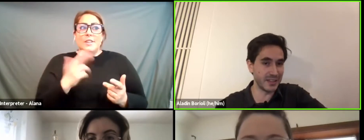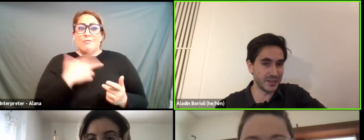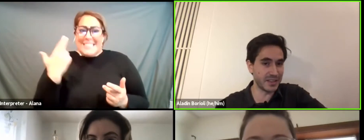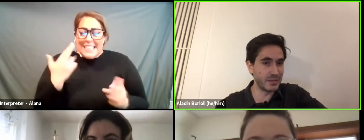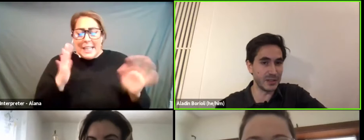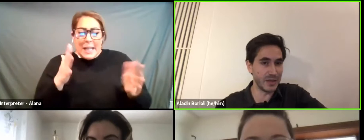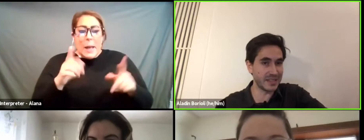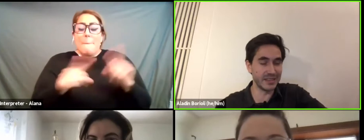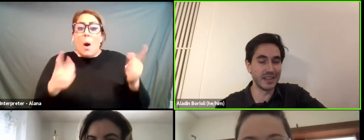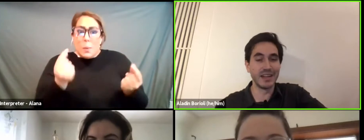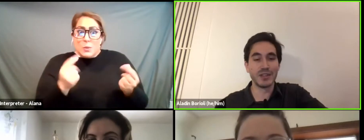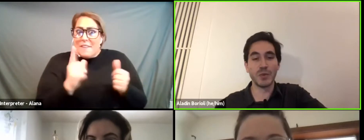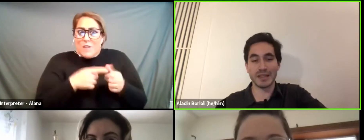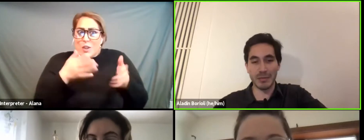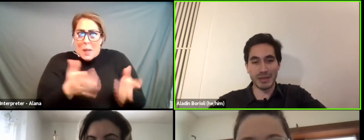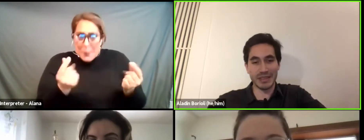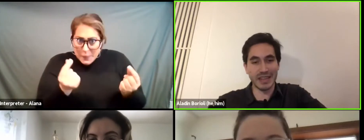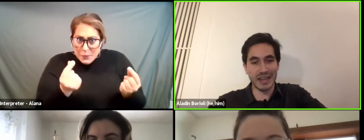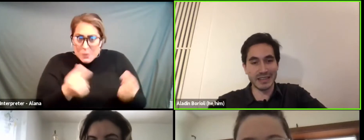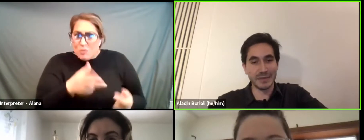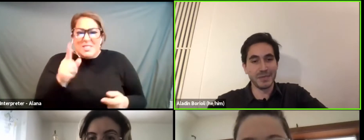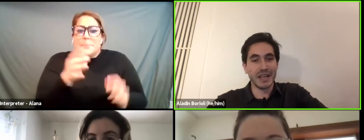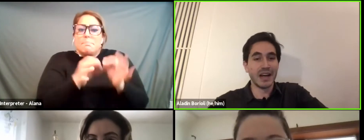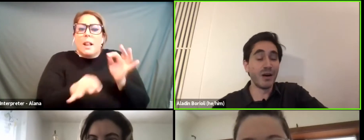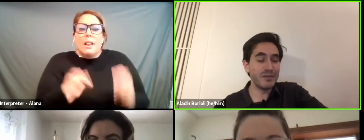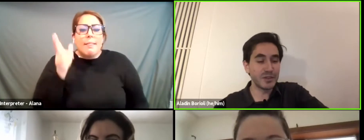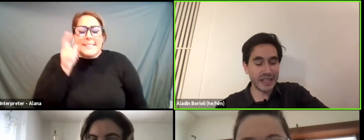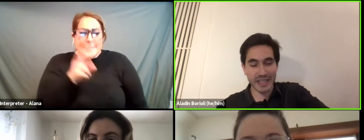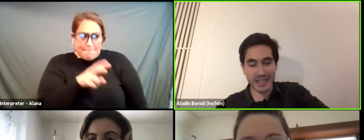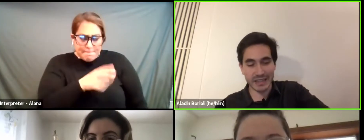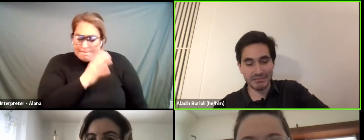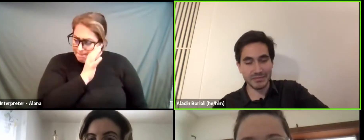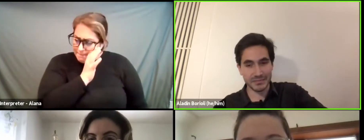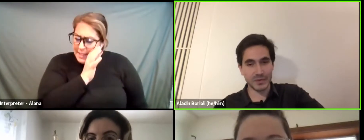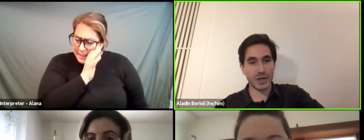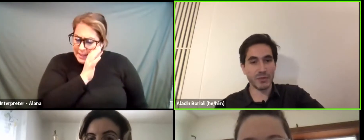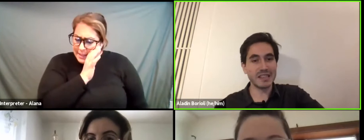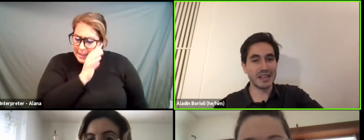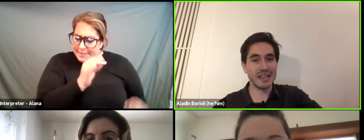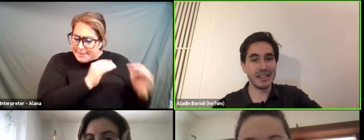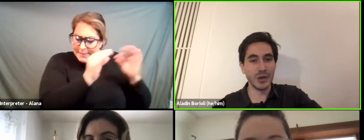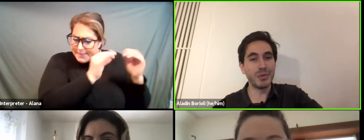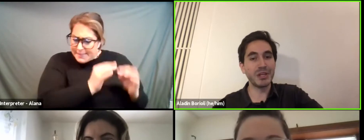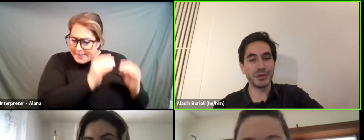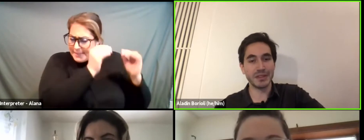just simply to listen to what's happening inside. However today and quite recently, beekeeping